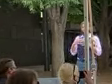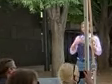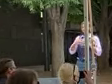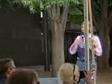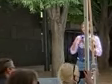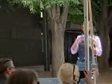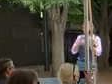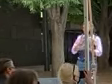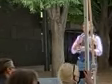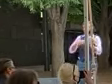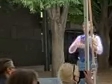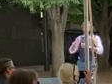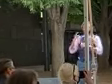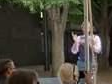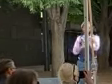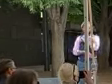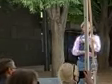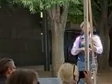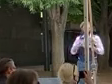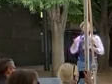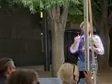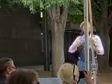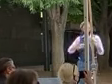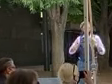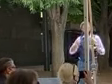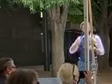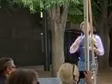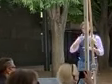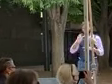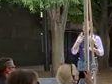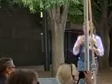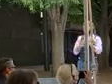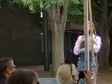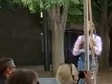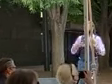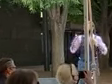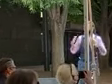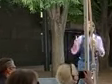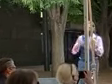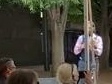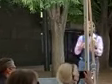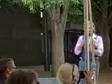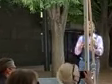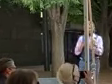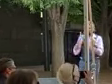rather than punishing the very people whom our country has discriminated against for too long.